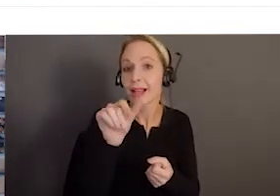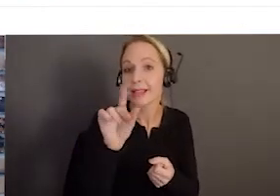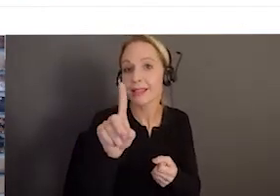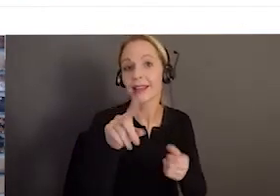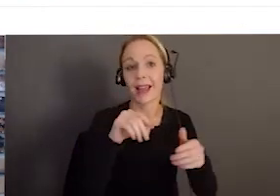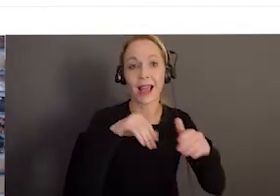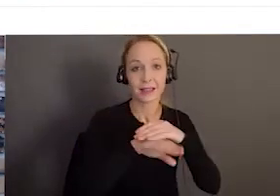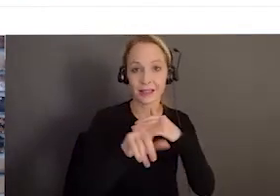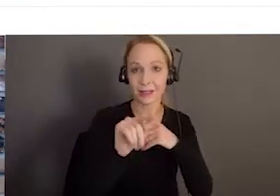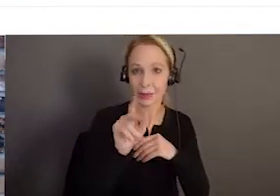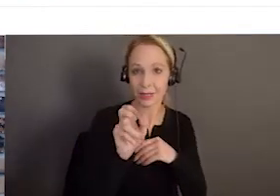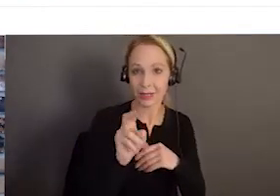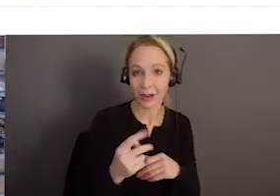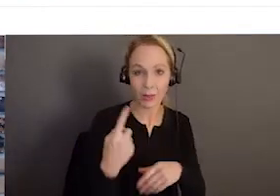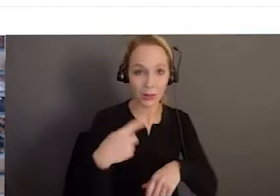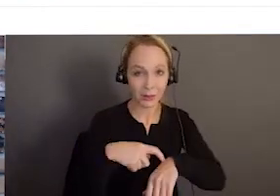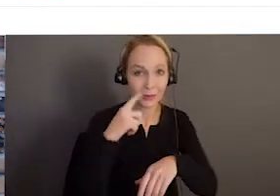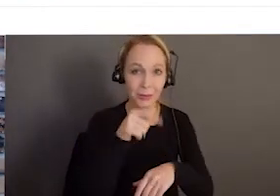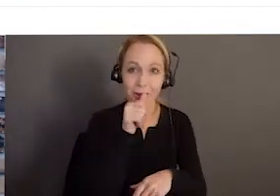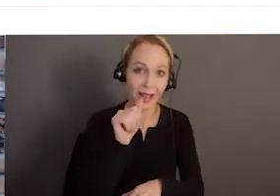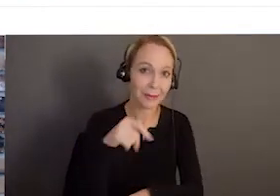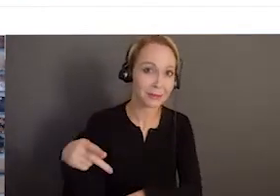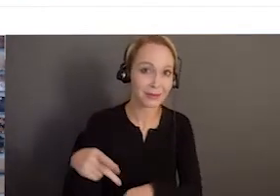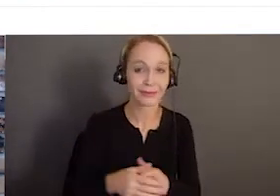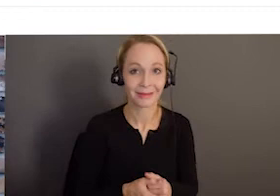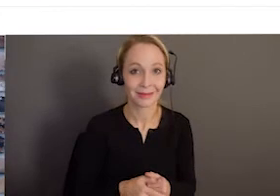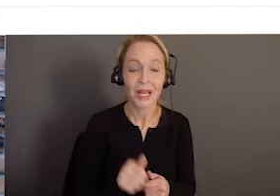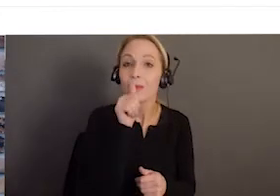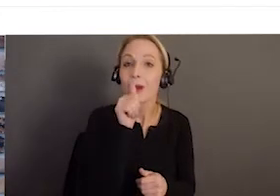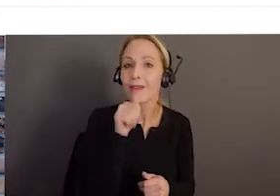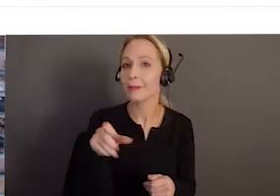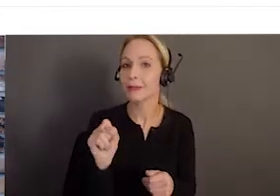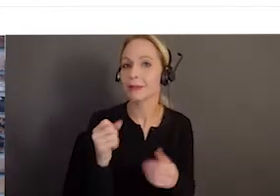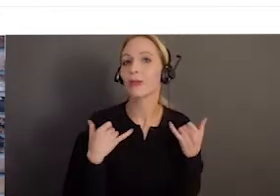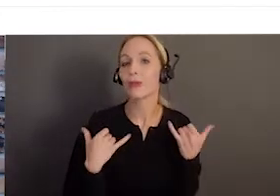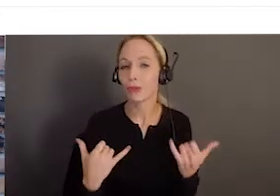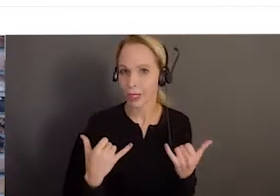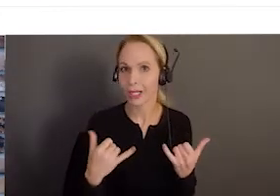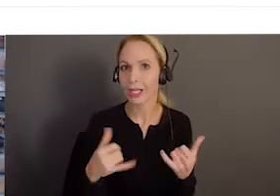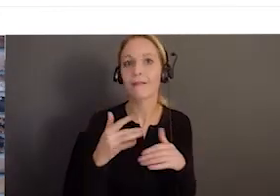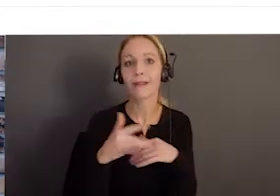TWO ACCESS TOKENS AT ONE TIME FOR PRIVATE APP.